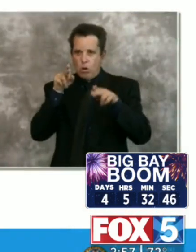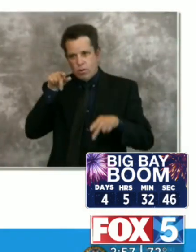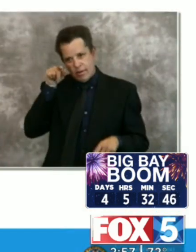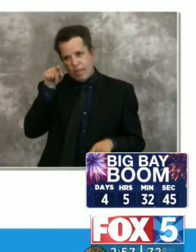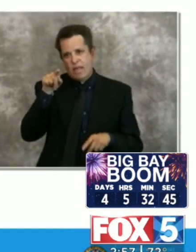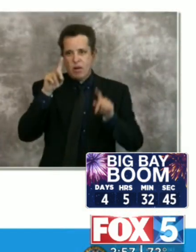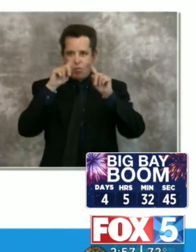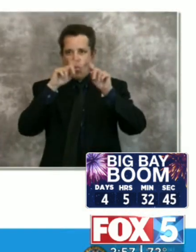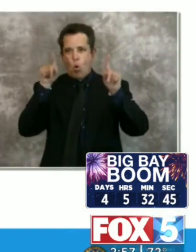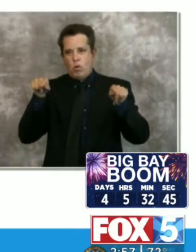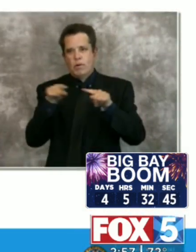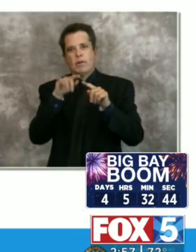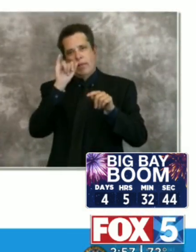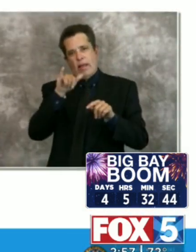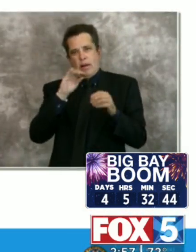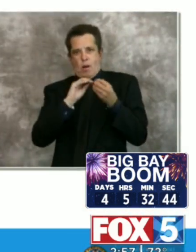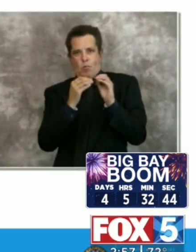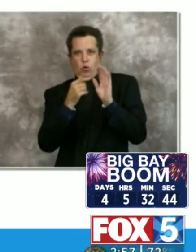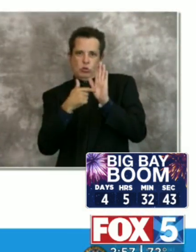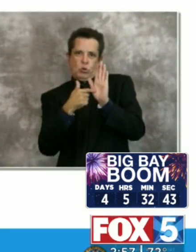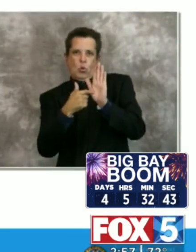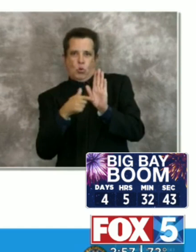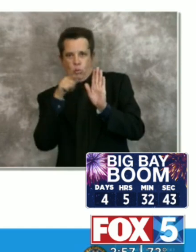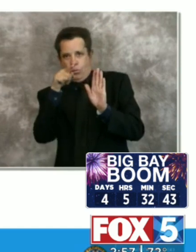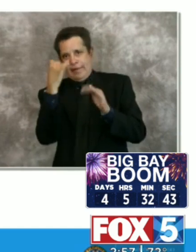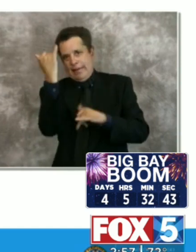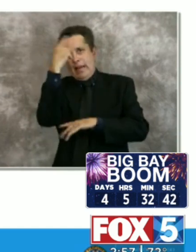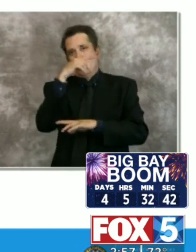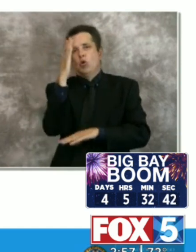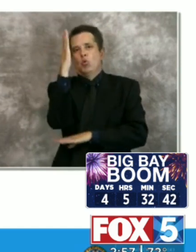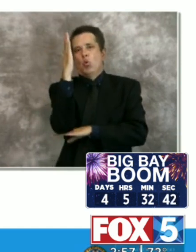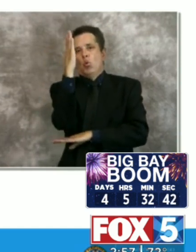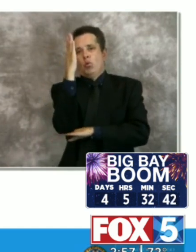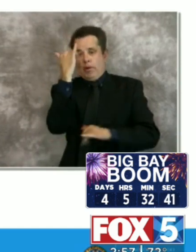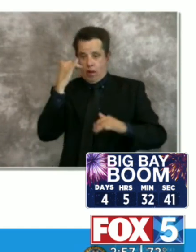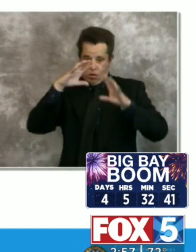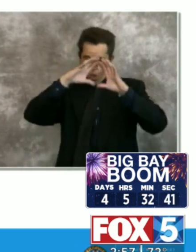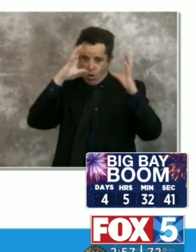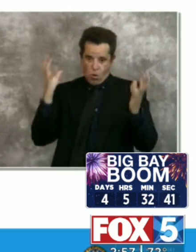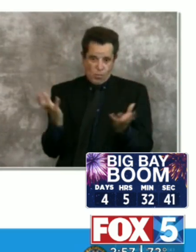GLOBAL NATIONAL AND STATE STATISTICS ARE BASED ON THE DATA FROM THE JOHNS HOPKINS